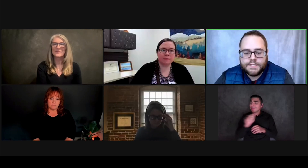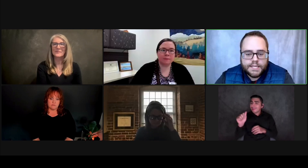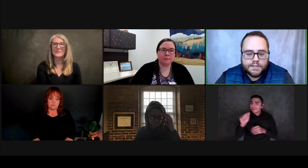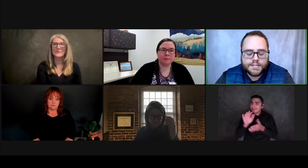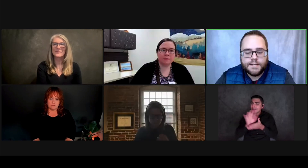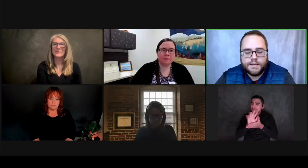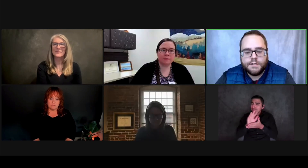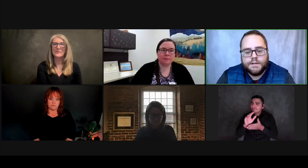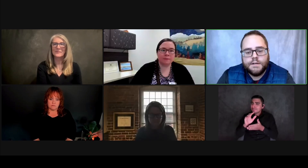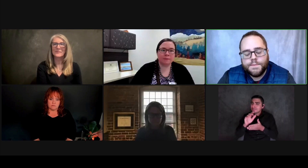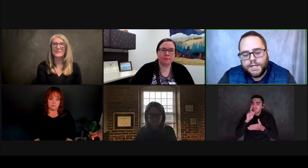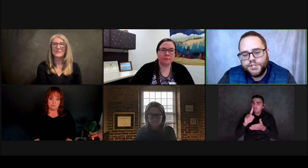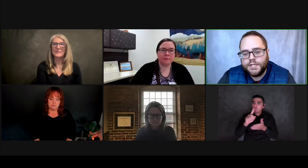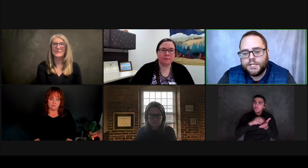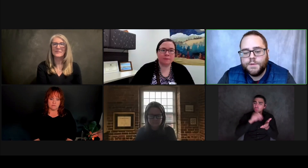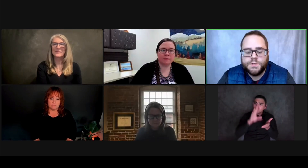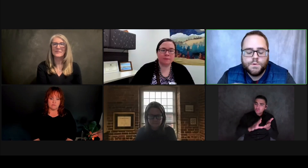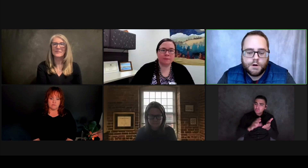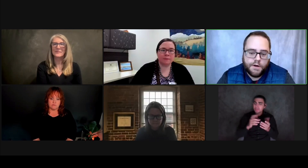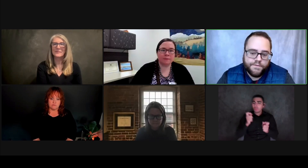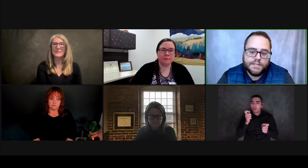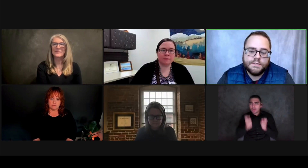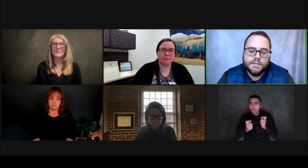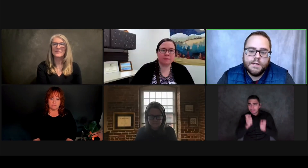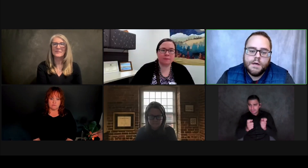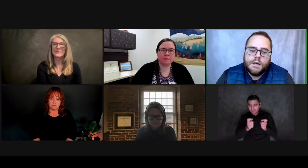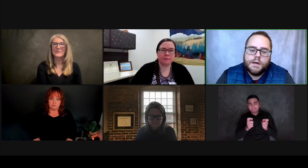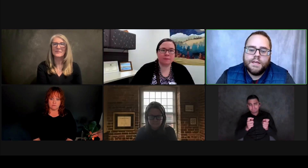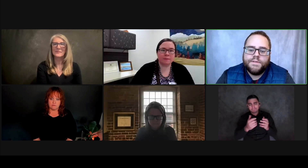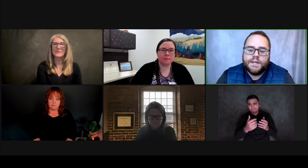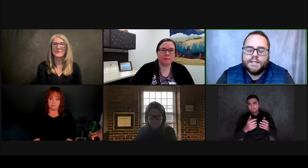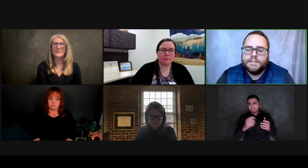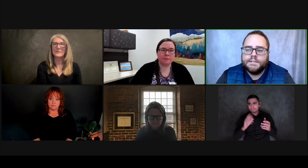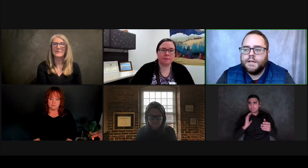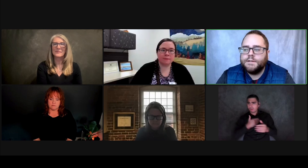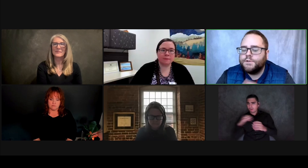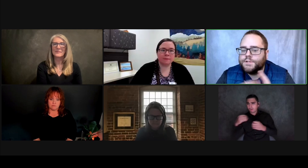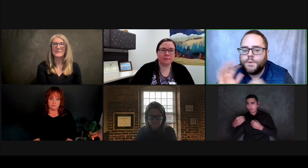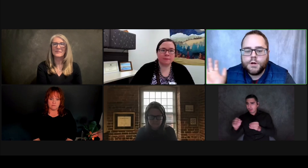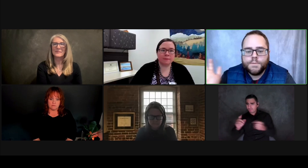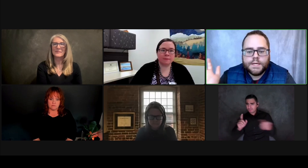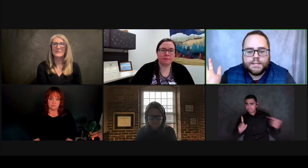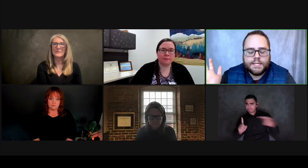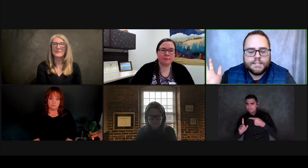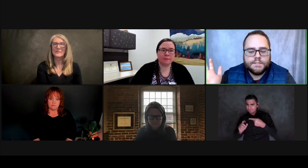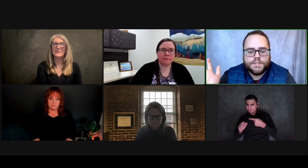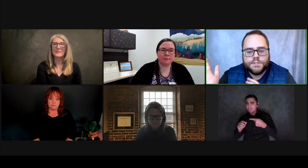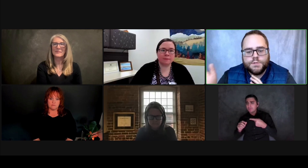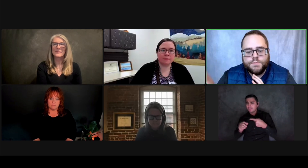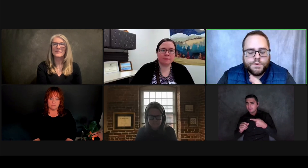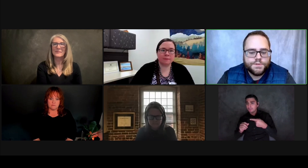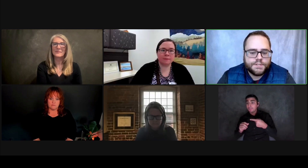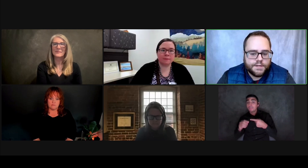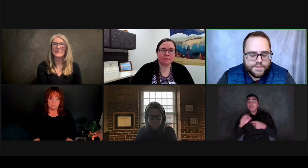or accommodation comes to our office. If it is another department, need, wants to post a video